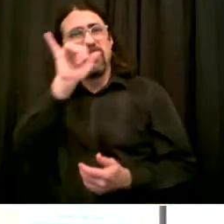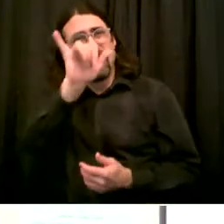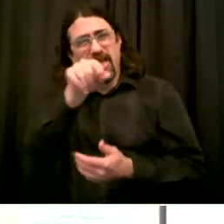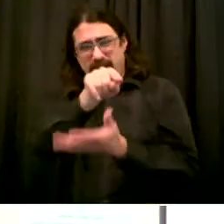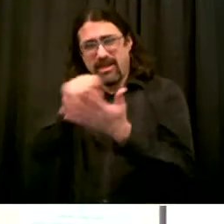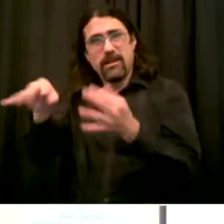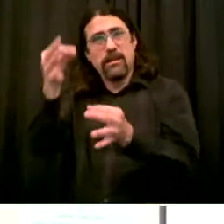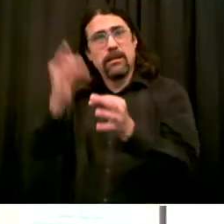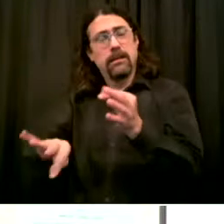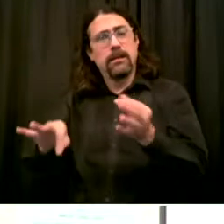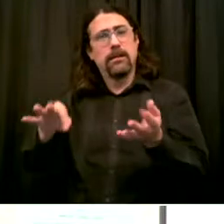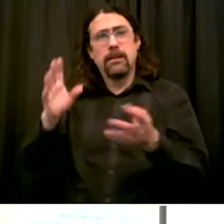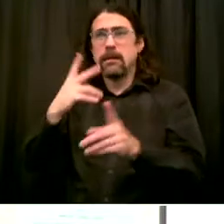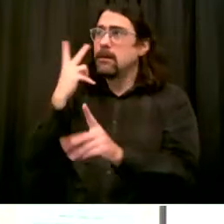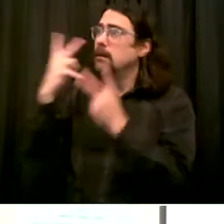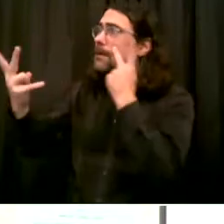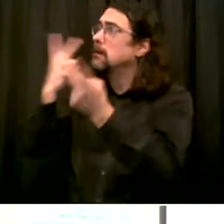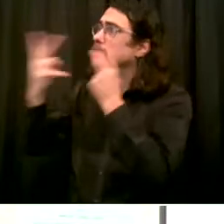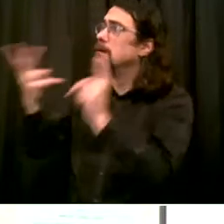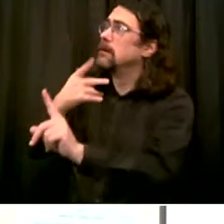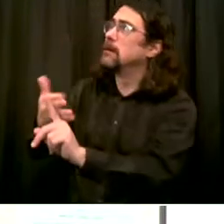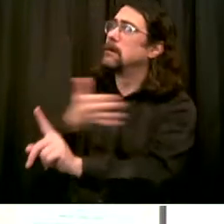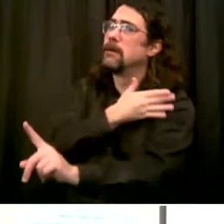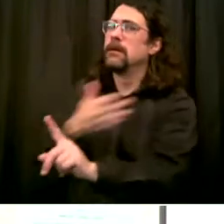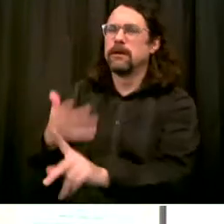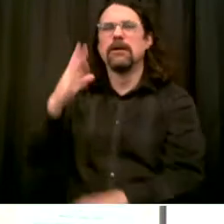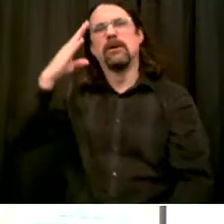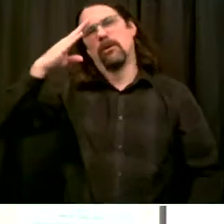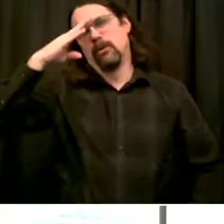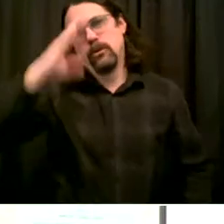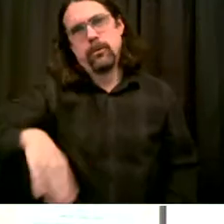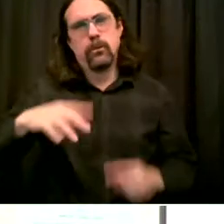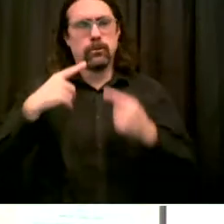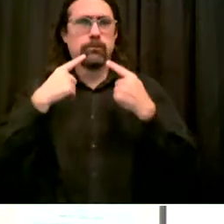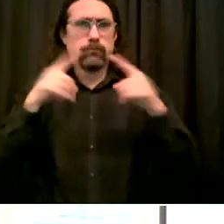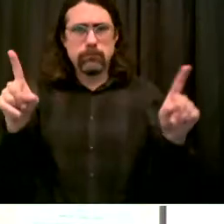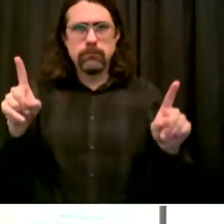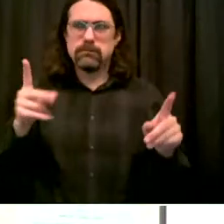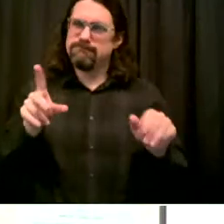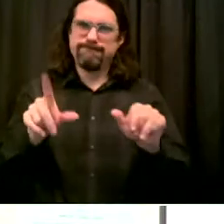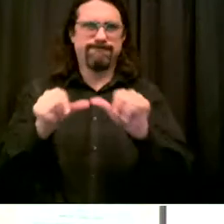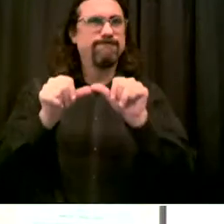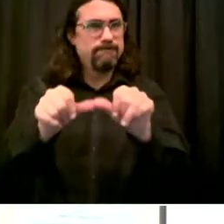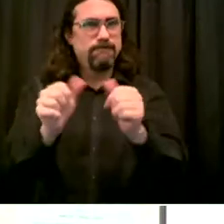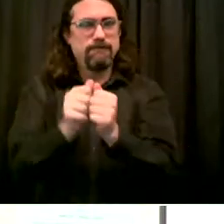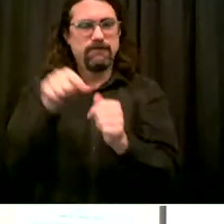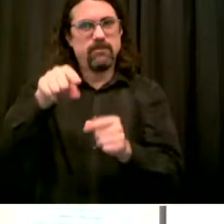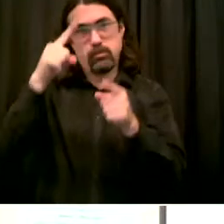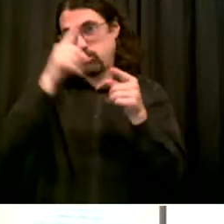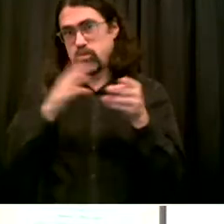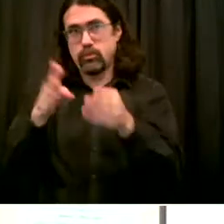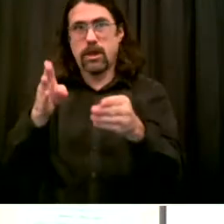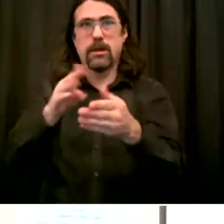THINGS WORK. WE HAVE SEEN THEM WORK IN COMMUNITIES AROUND NEW YORK CITY AND D E WHAHAE VSEEN THEM CITYWIDE. I KNOW IT IS HARD FOR US TO